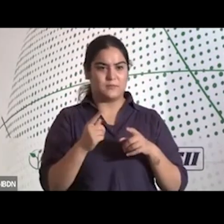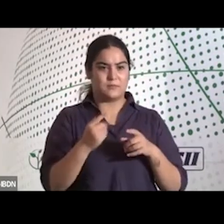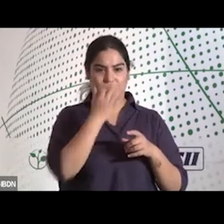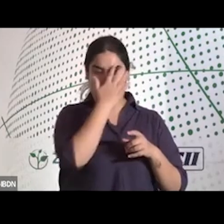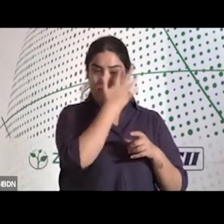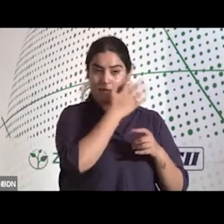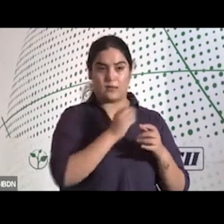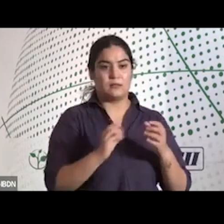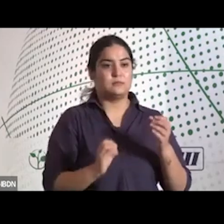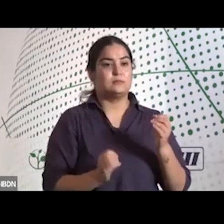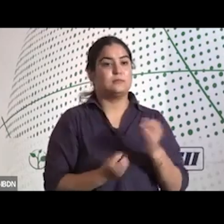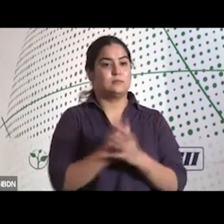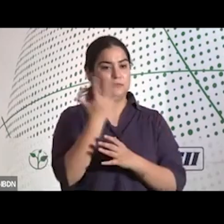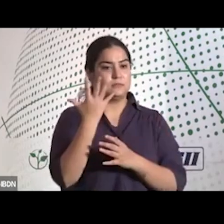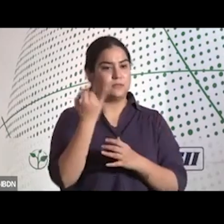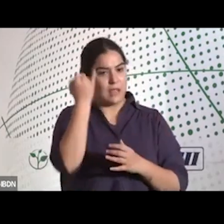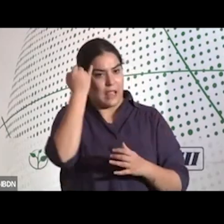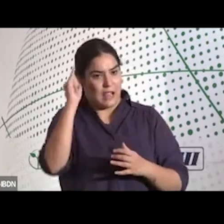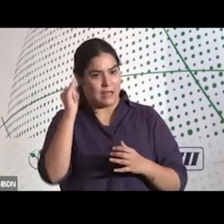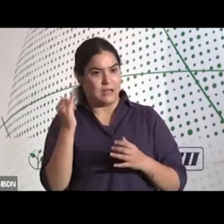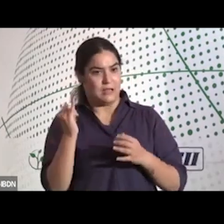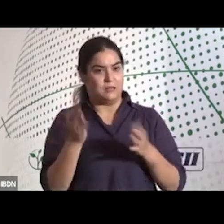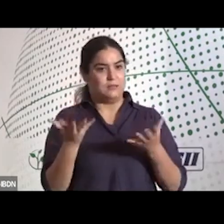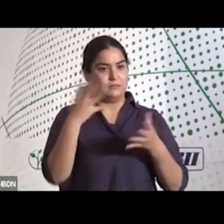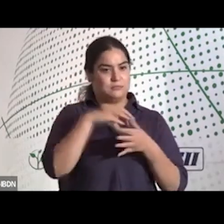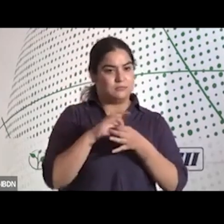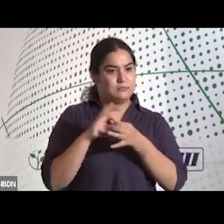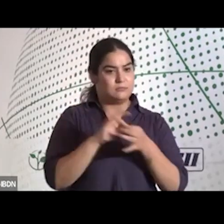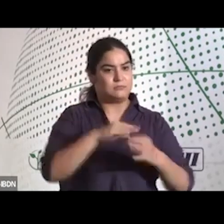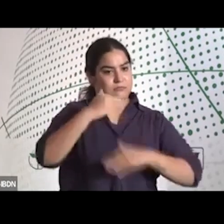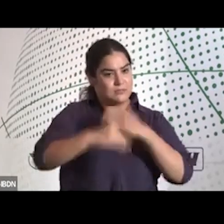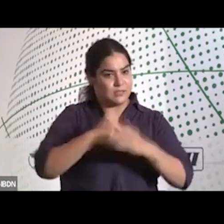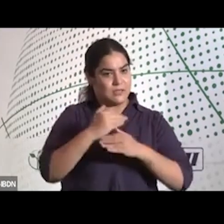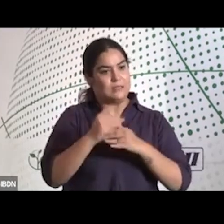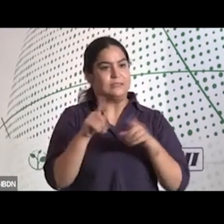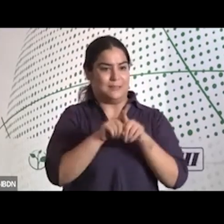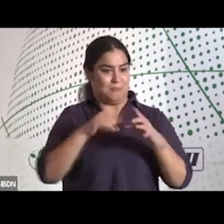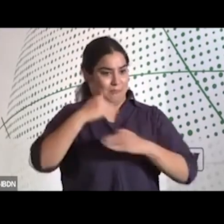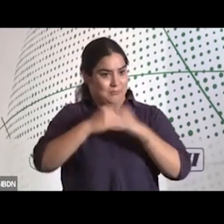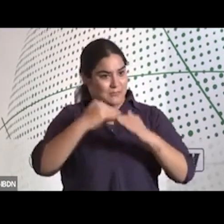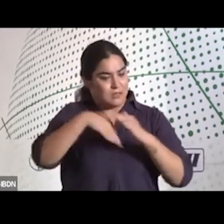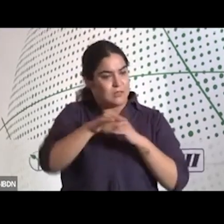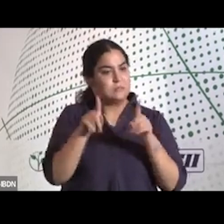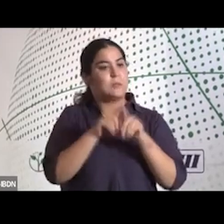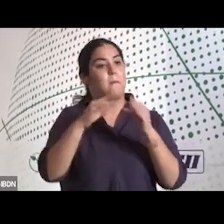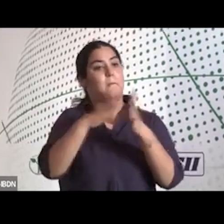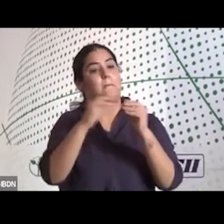some Dipesh was talking about how if you throw a stone will hit a dog or a startup in Bangalore.